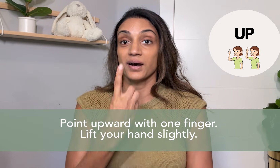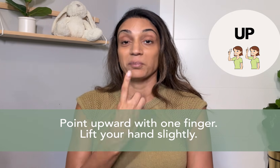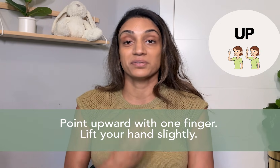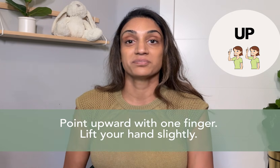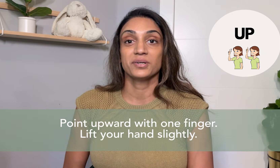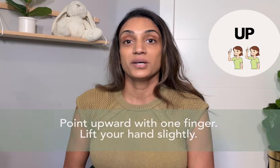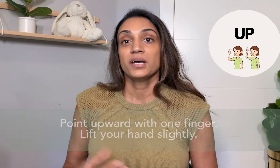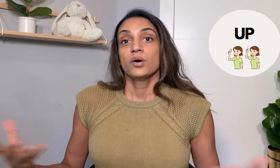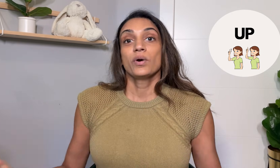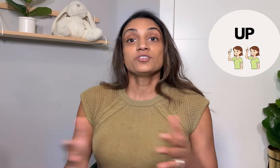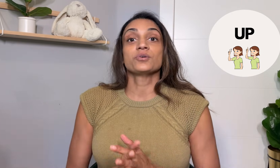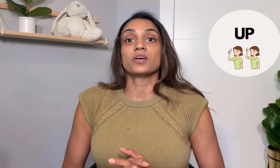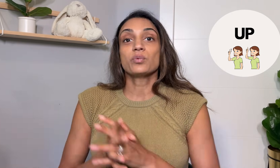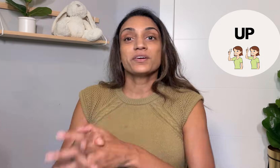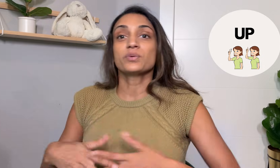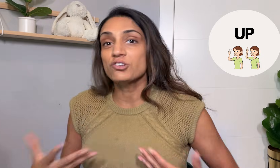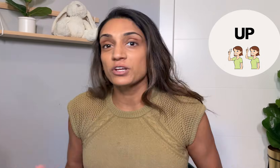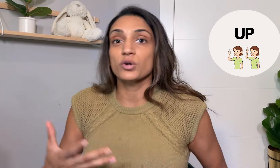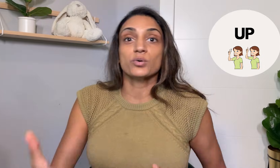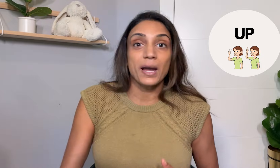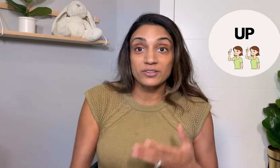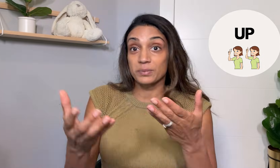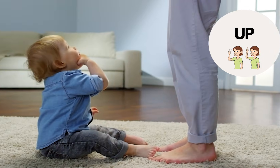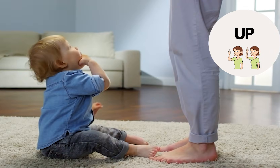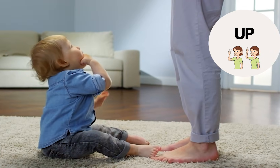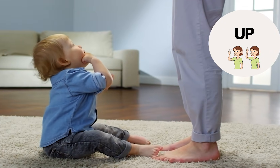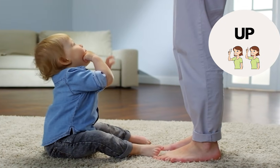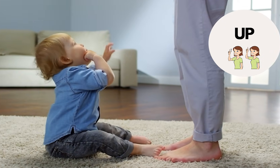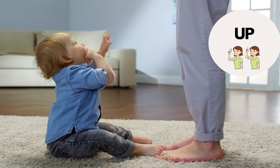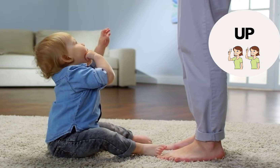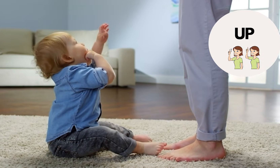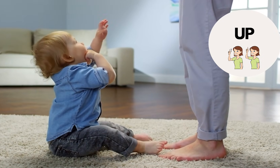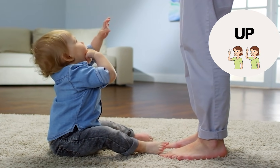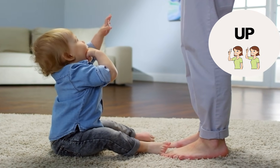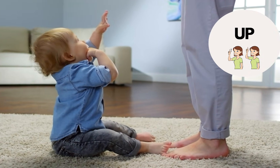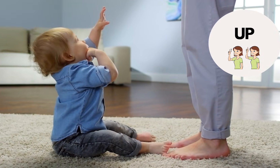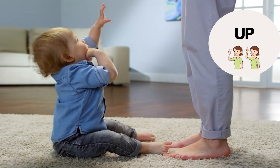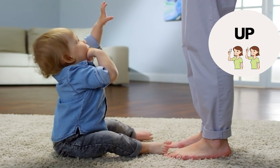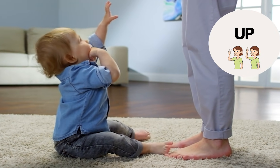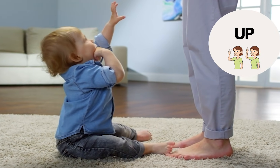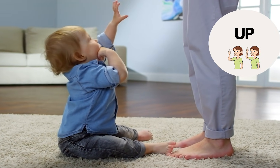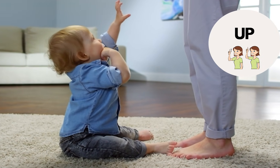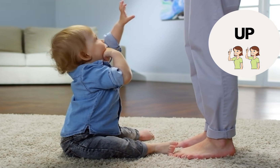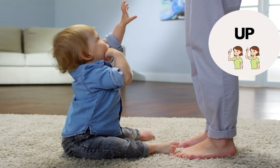Up. When to use it. When they're reaching or grabbing to be held by you. Which can be very frustrating for them. Say up.